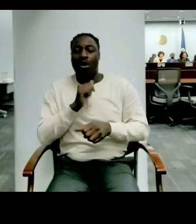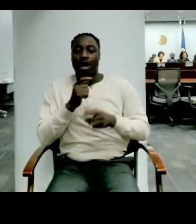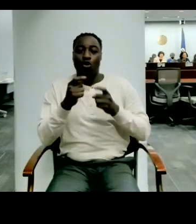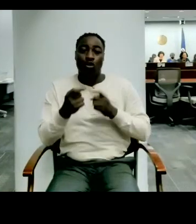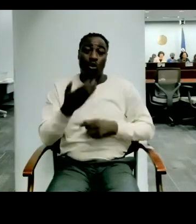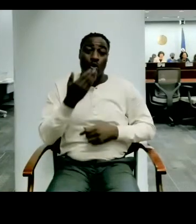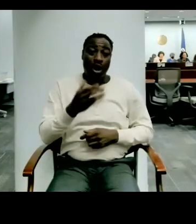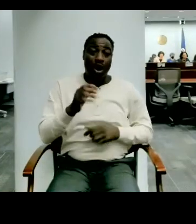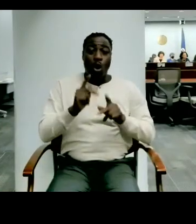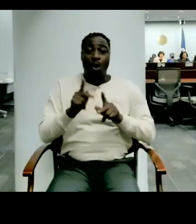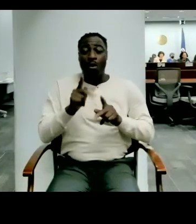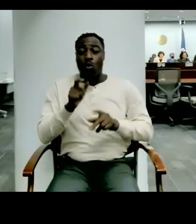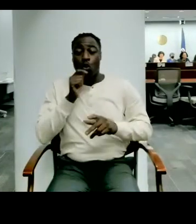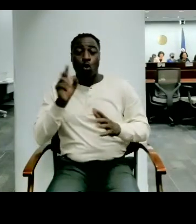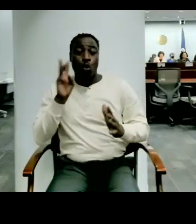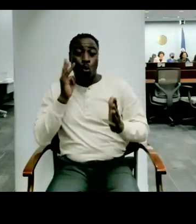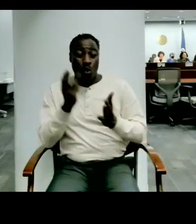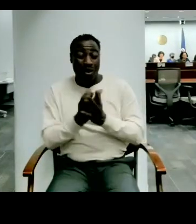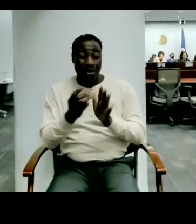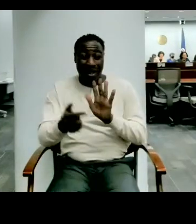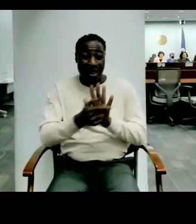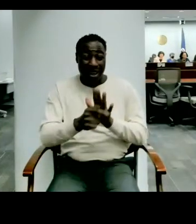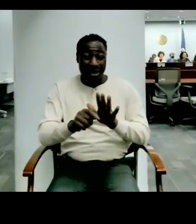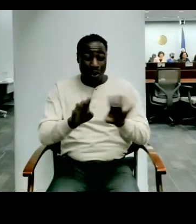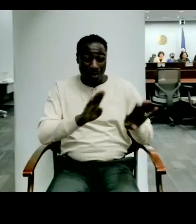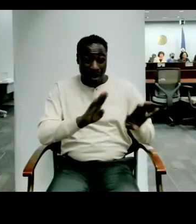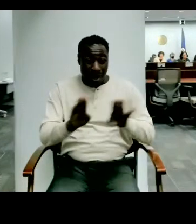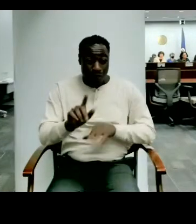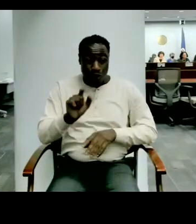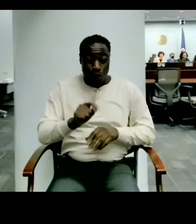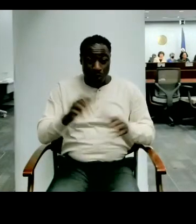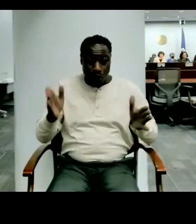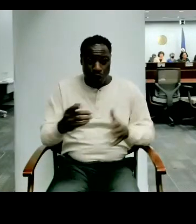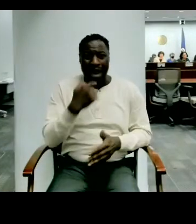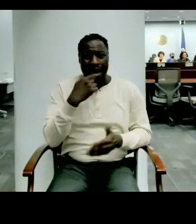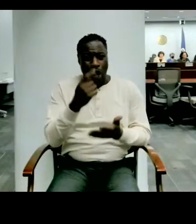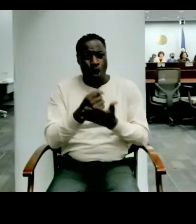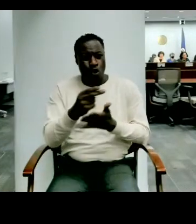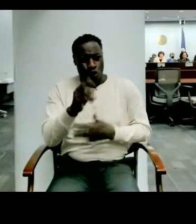illegal conduct aimed at another worker should be encouraged to tell the truth and they should